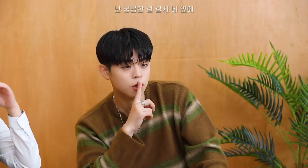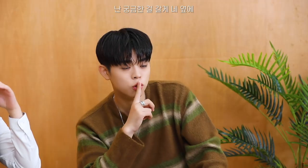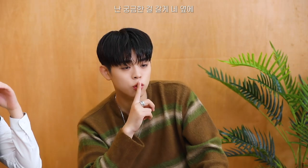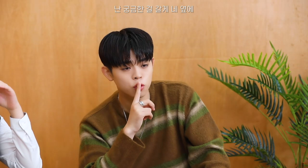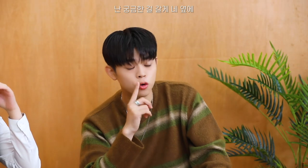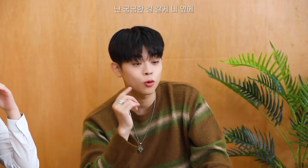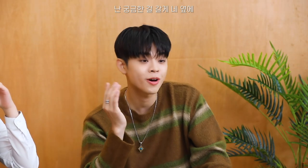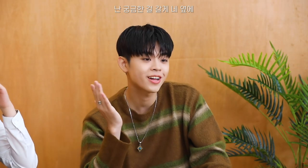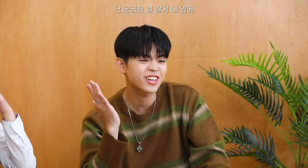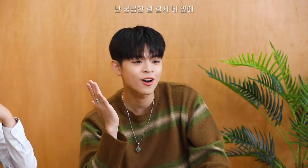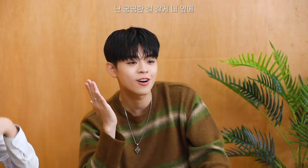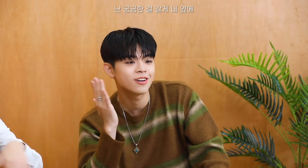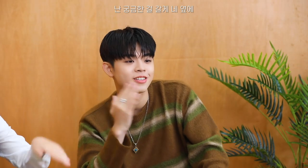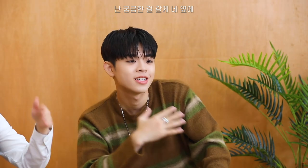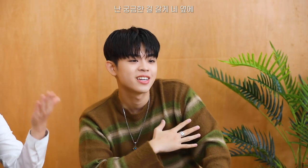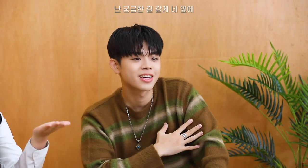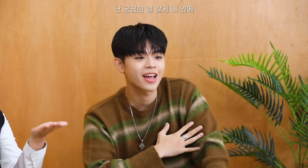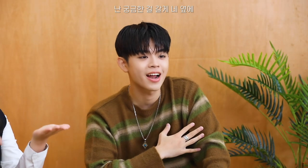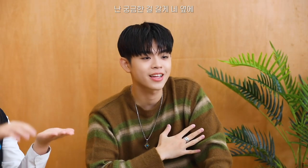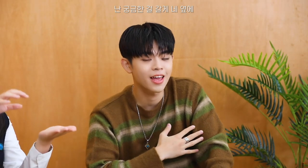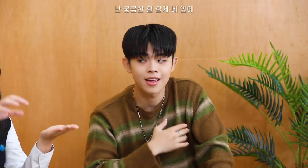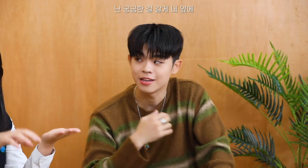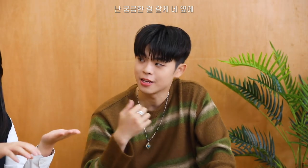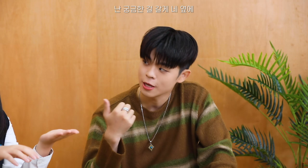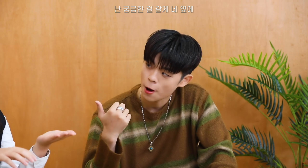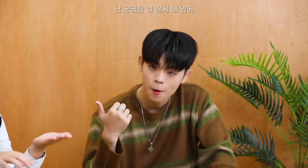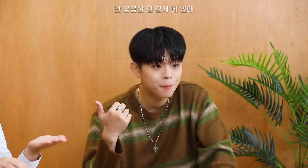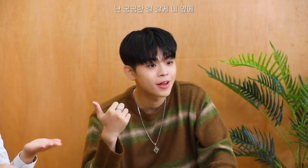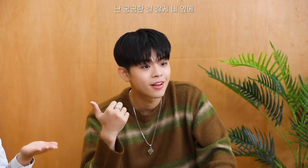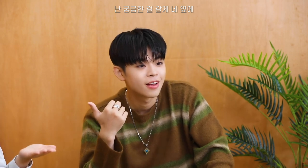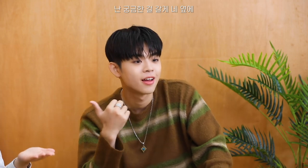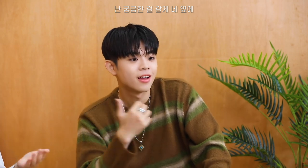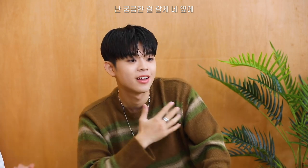I'm curious I'll go to your side